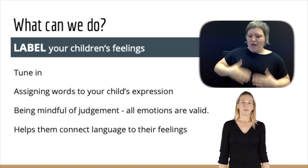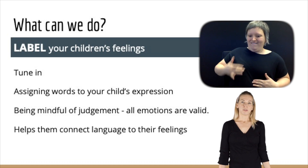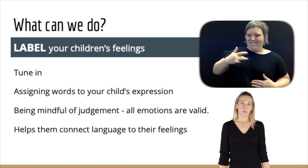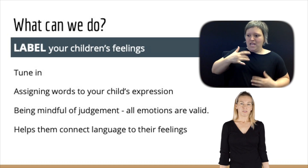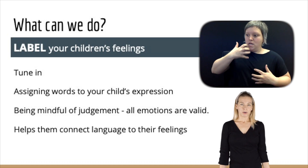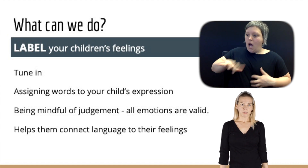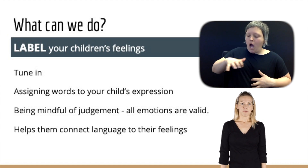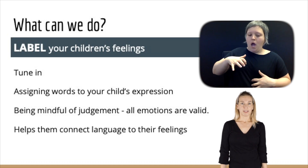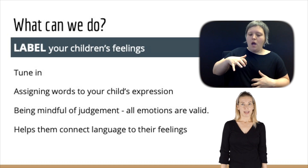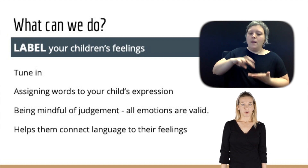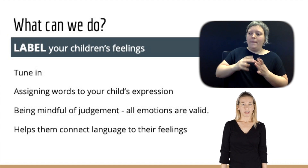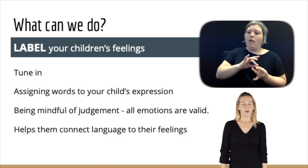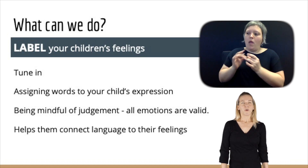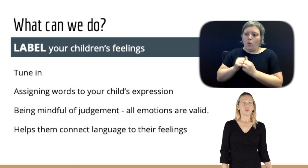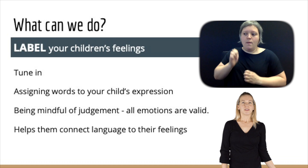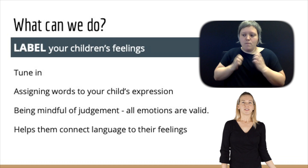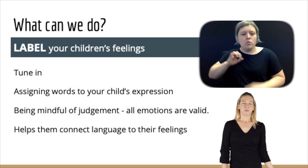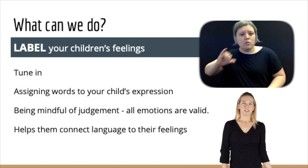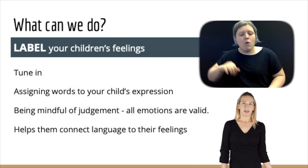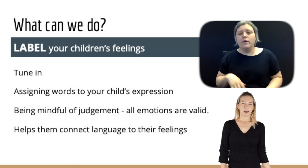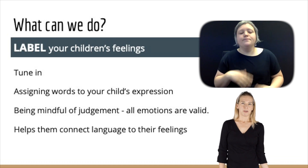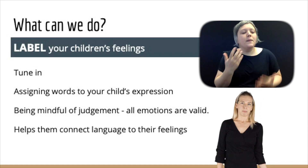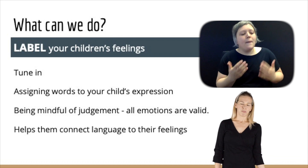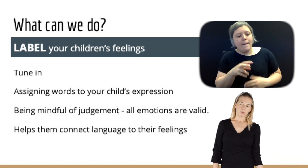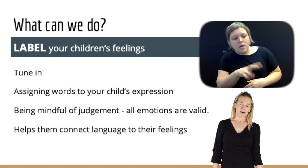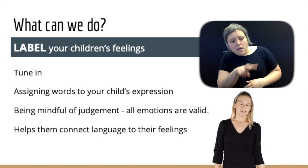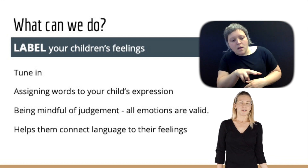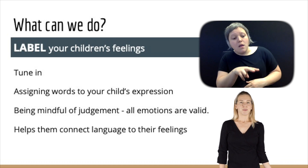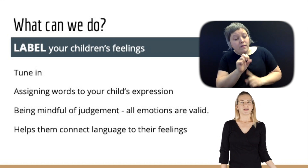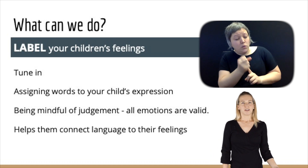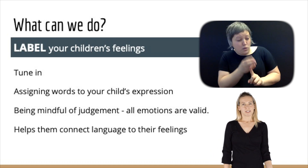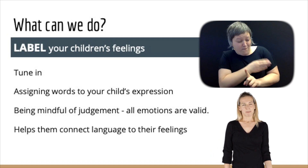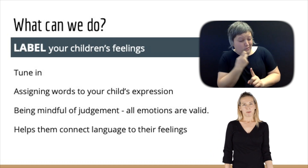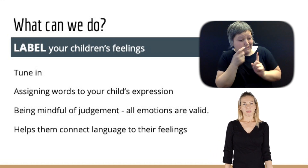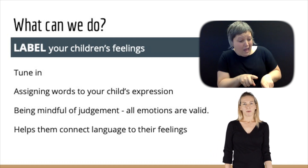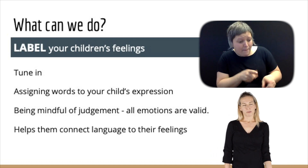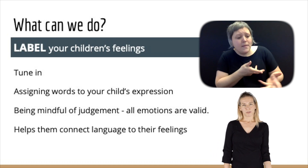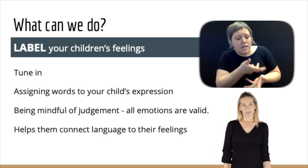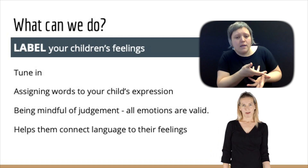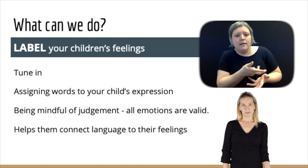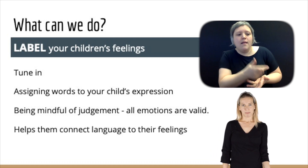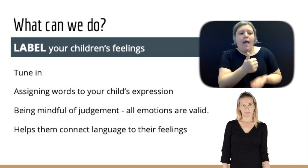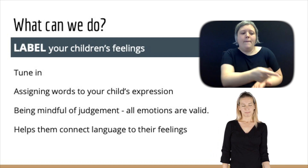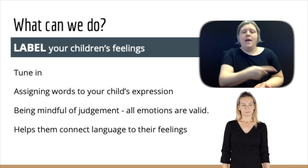Oh, there's a word for it when I'm feeling angry” or, you know, the situation that happened right before. So you can understand maybe what their emotional response would be.